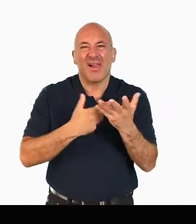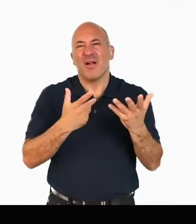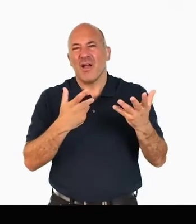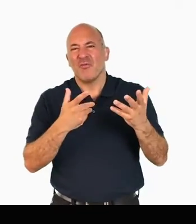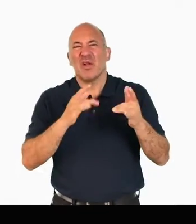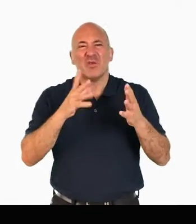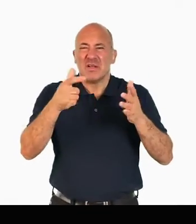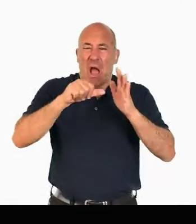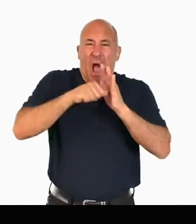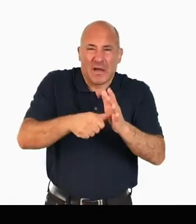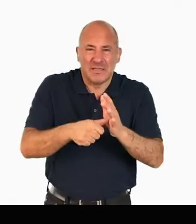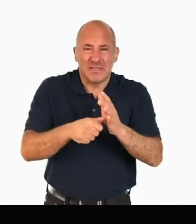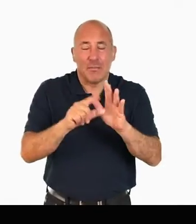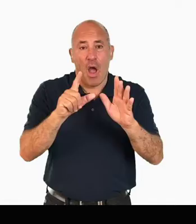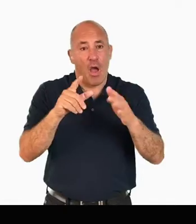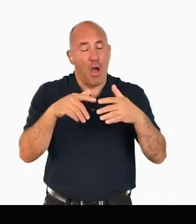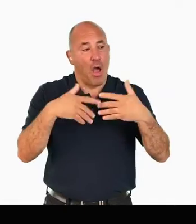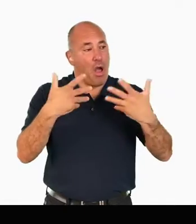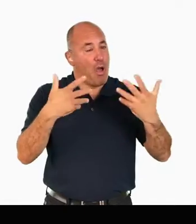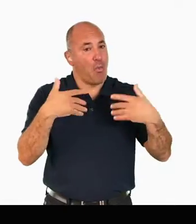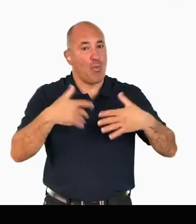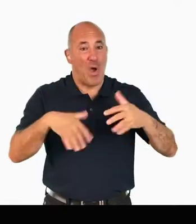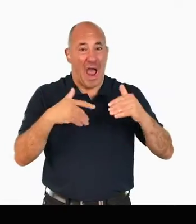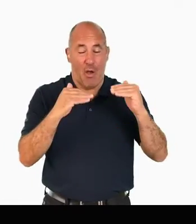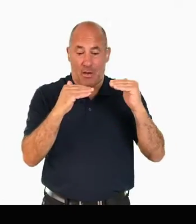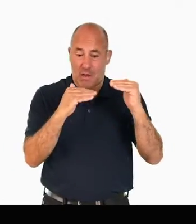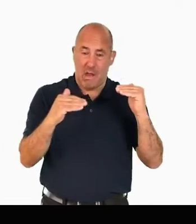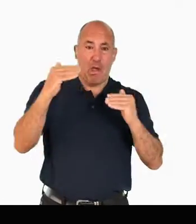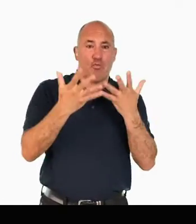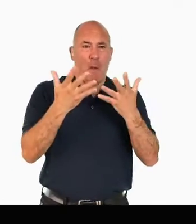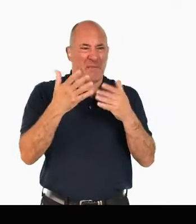got me a place in a hostel which was not,